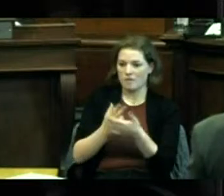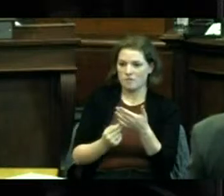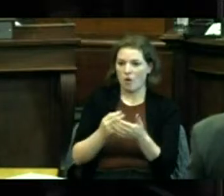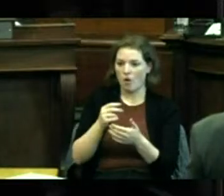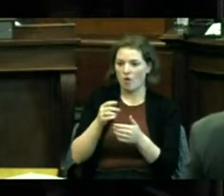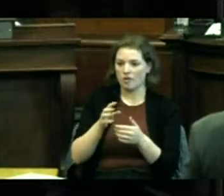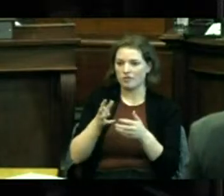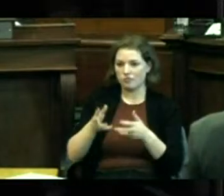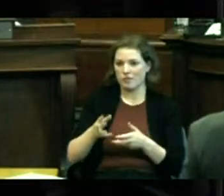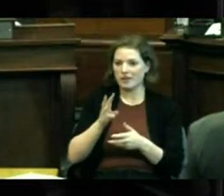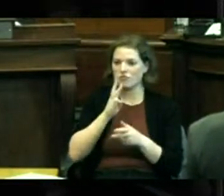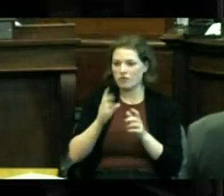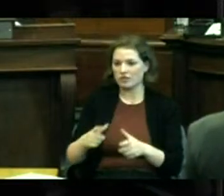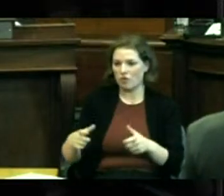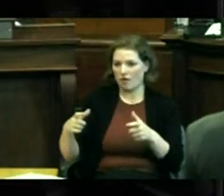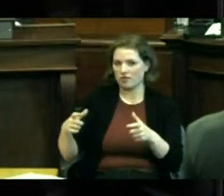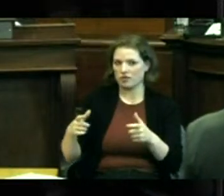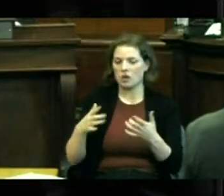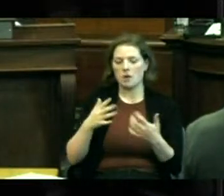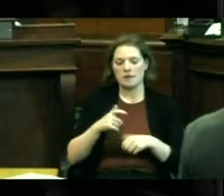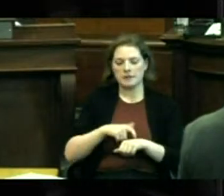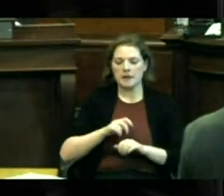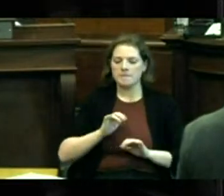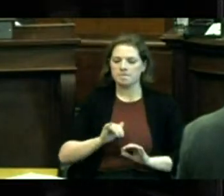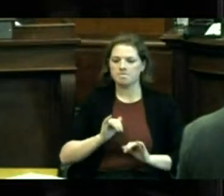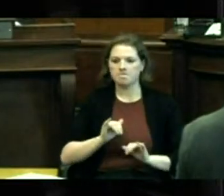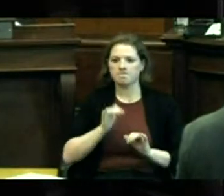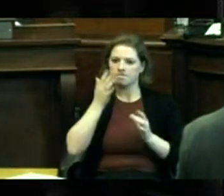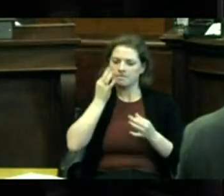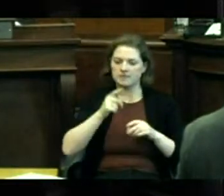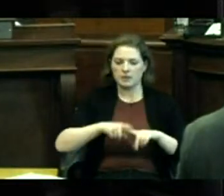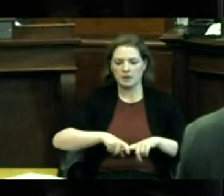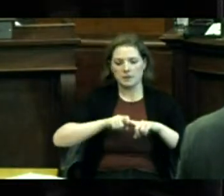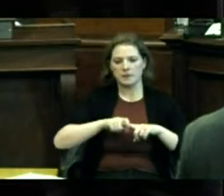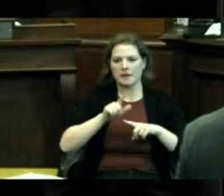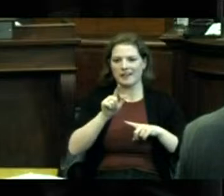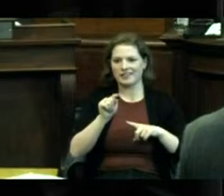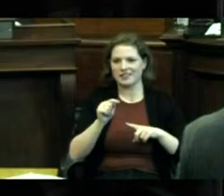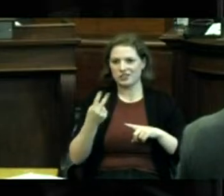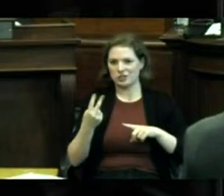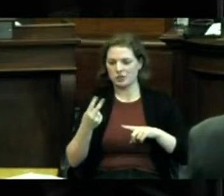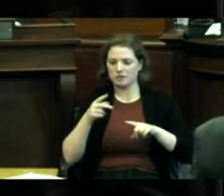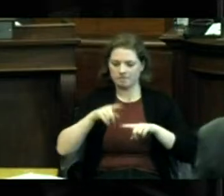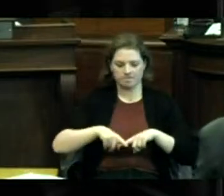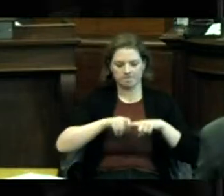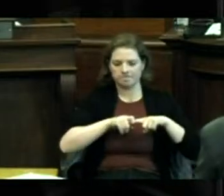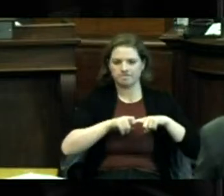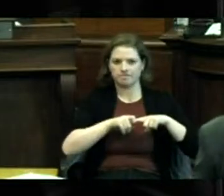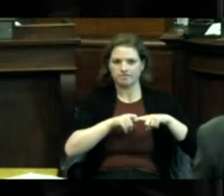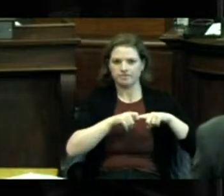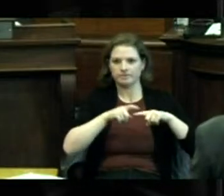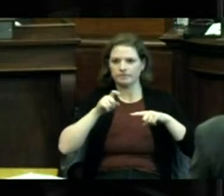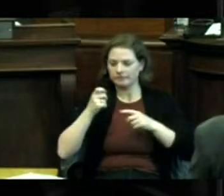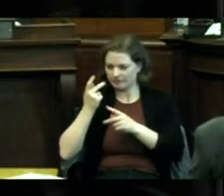we were making to comply with Lt2 for both reservoirs. So we